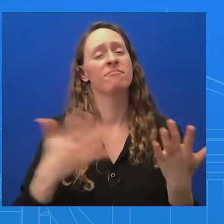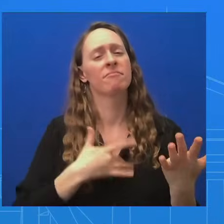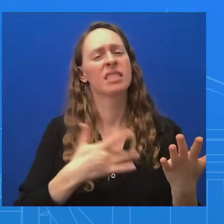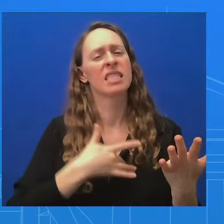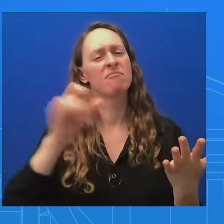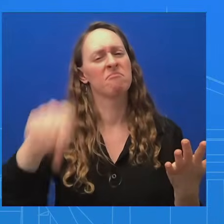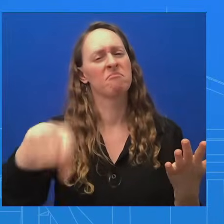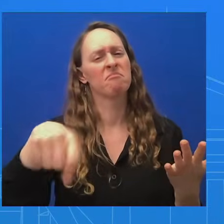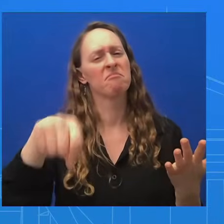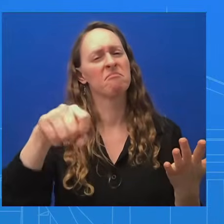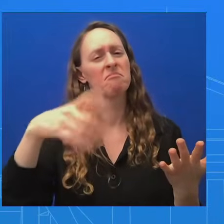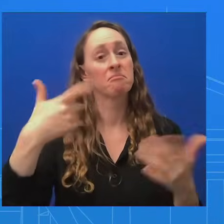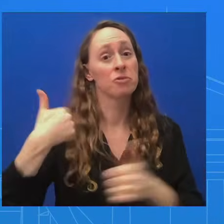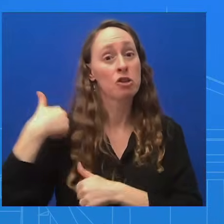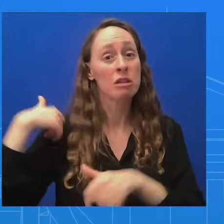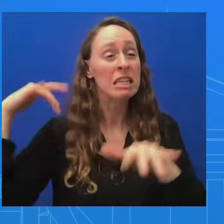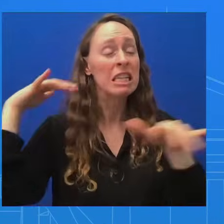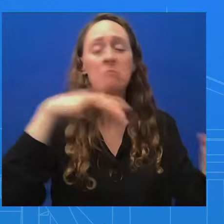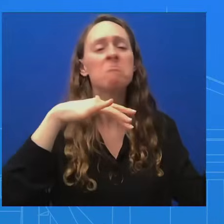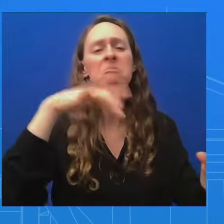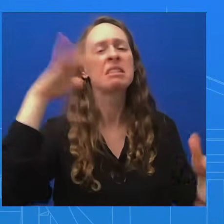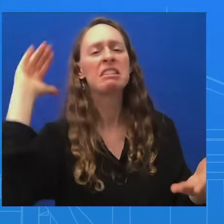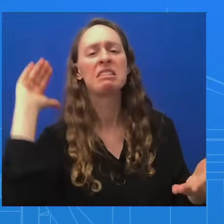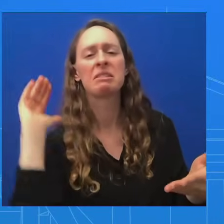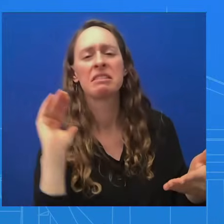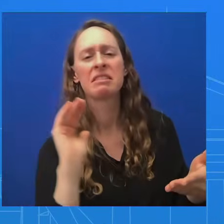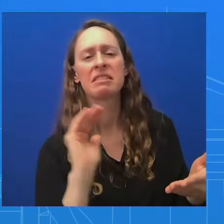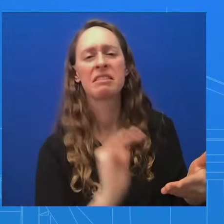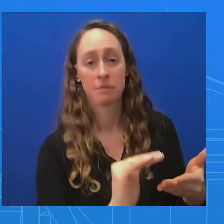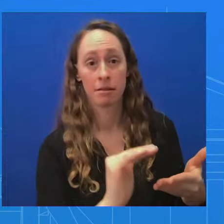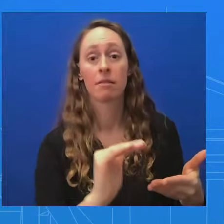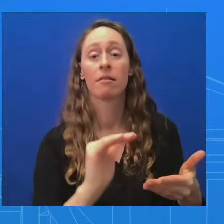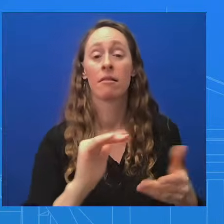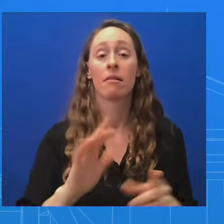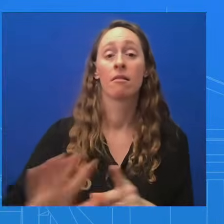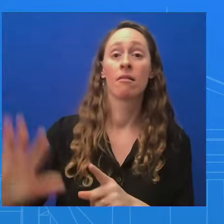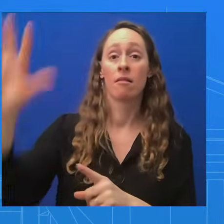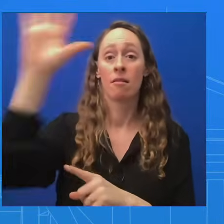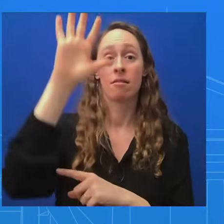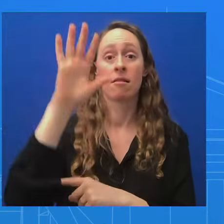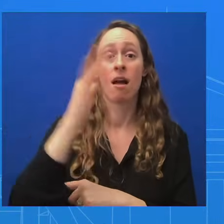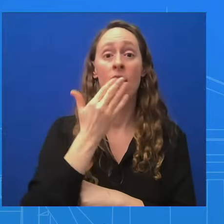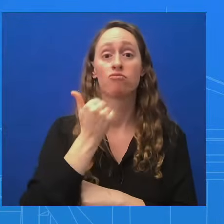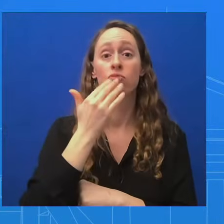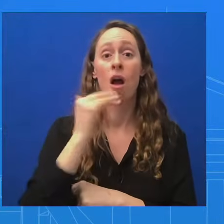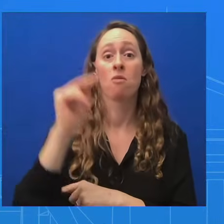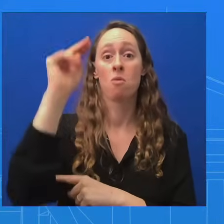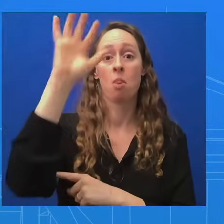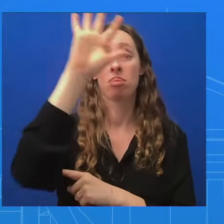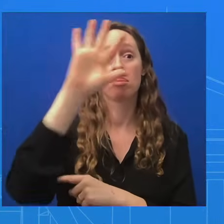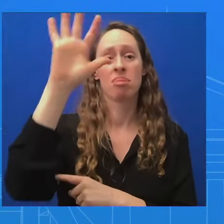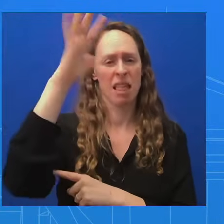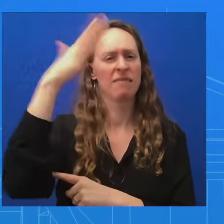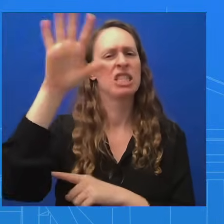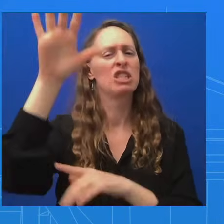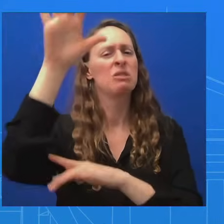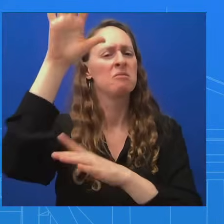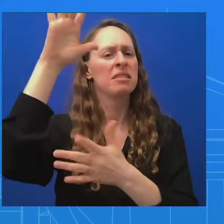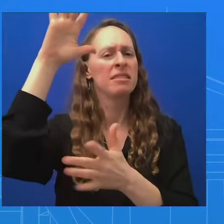from the North; a slackening reliance on airstrikes. But again, you know, it's really for the IDF